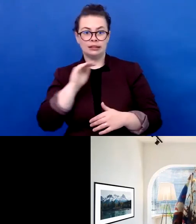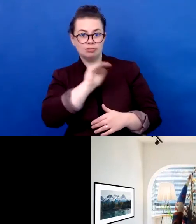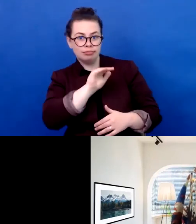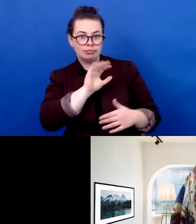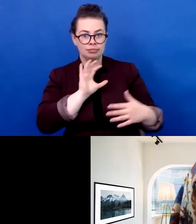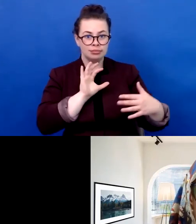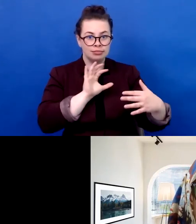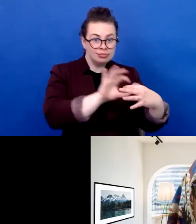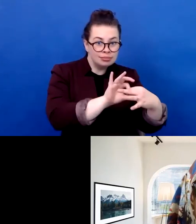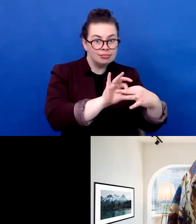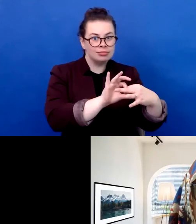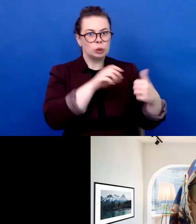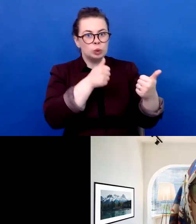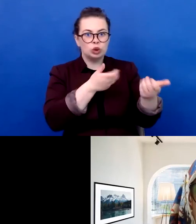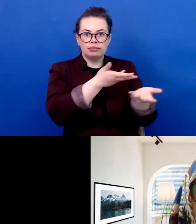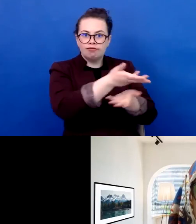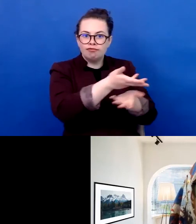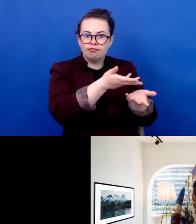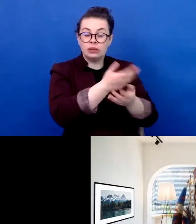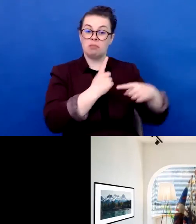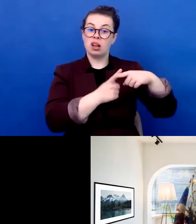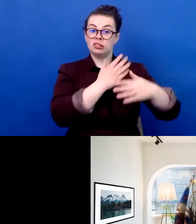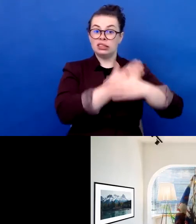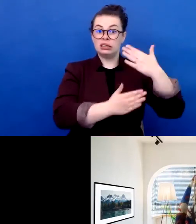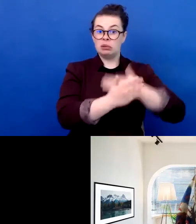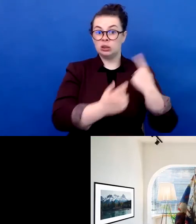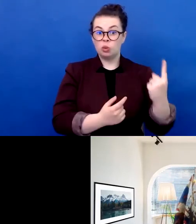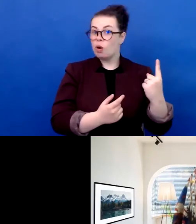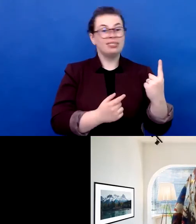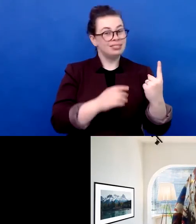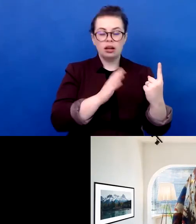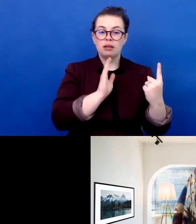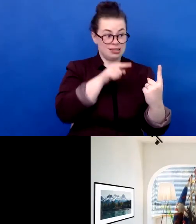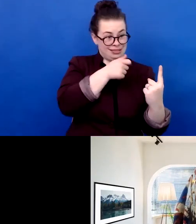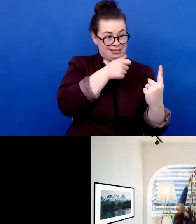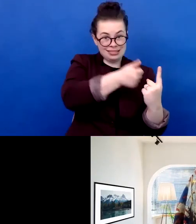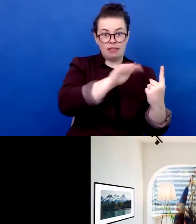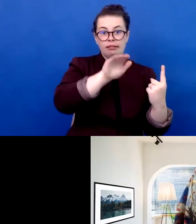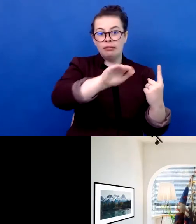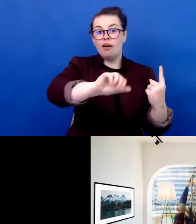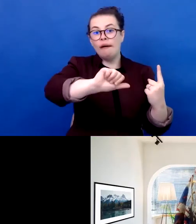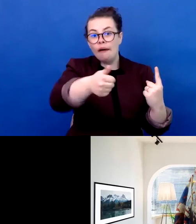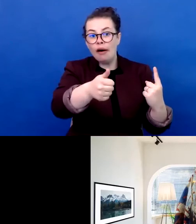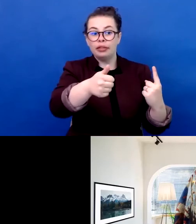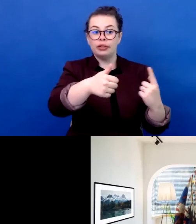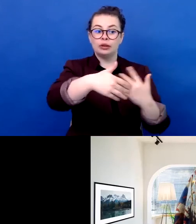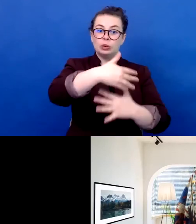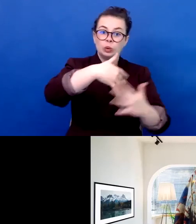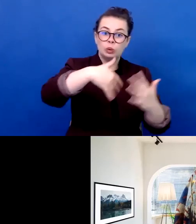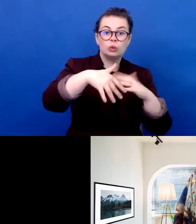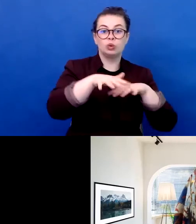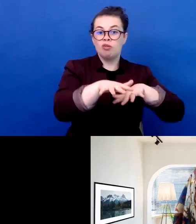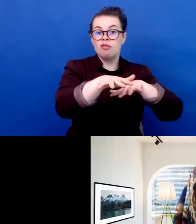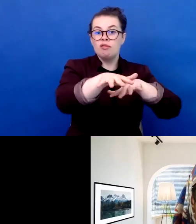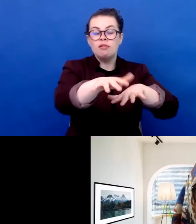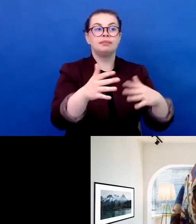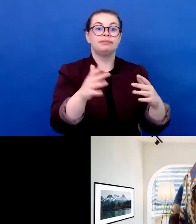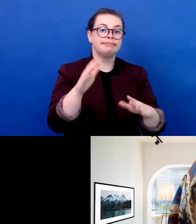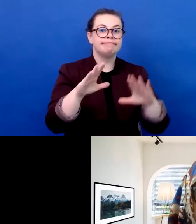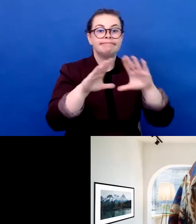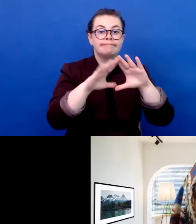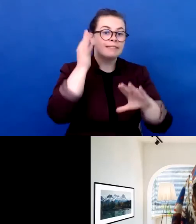dialogue with other movement also and engaging in uh in many different uh stds mechanism and